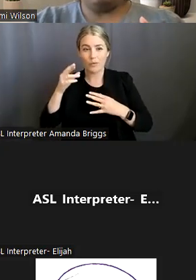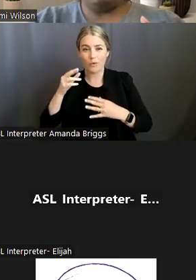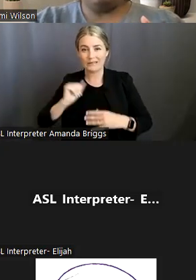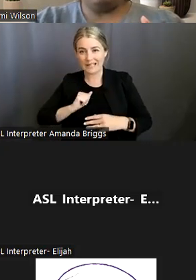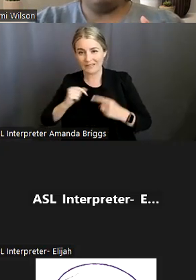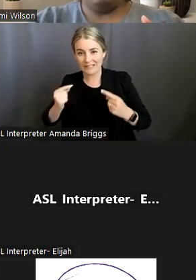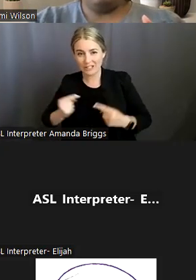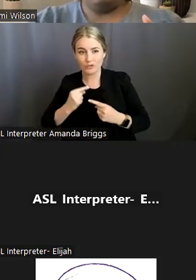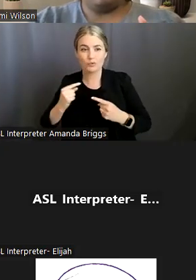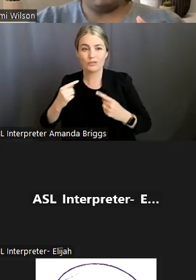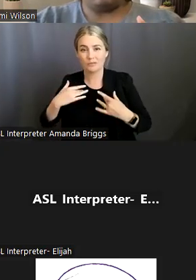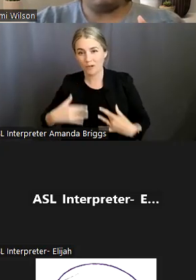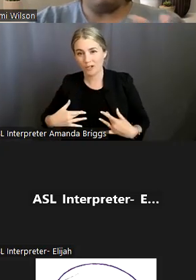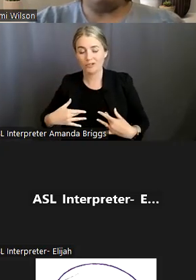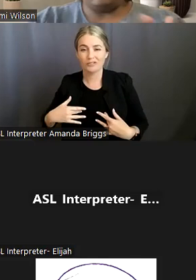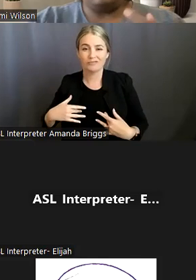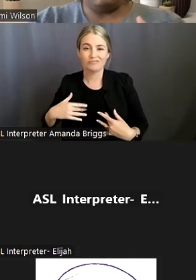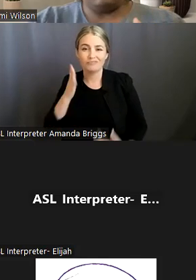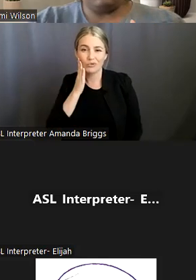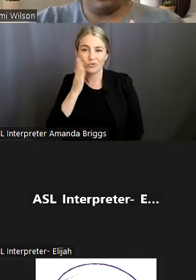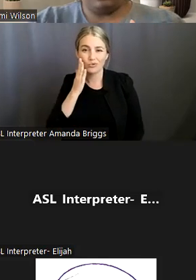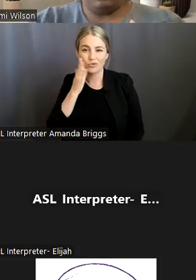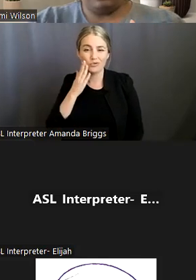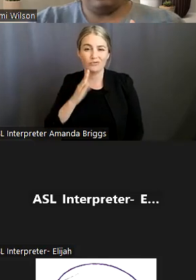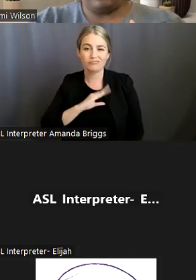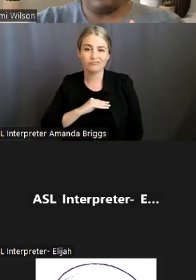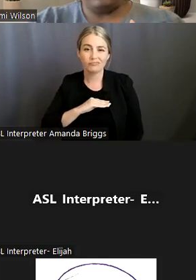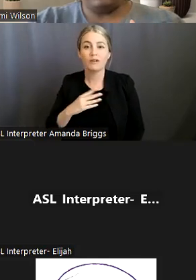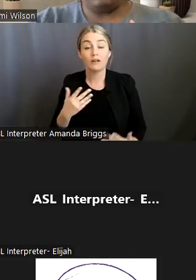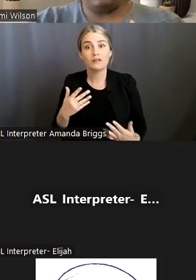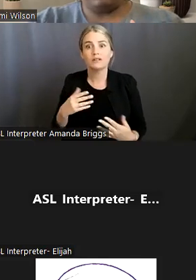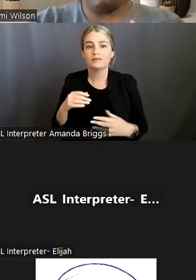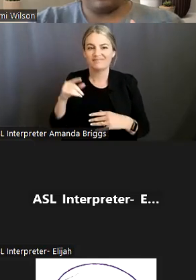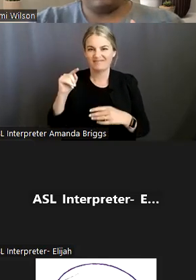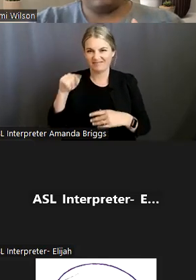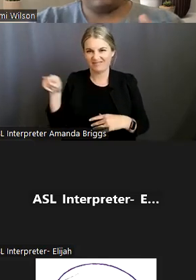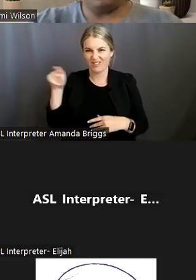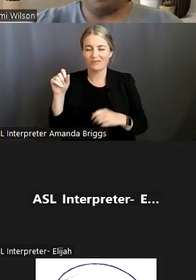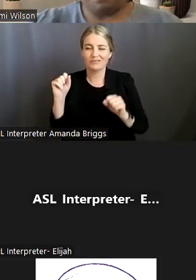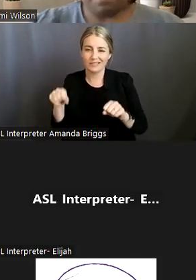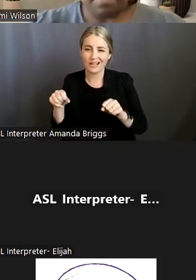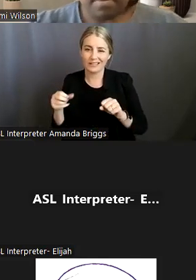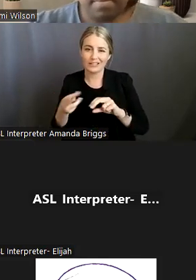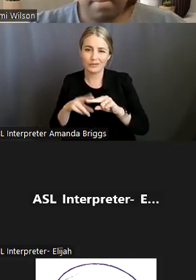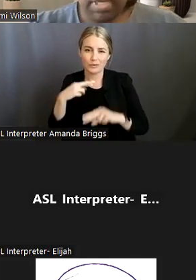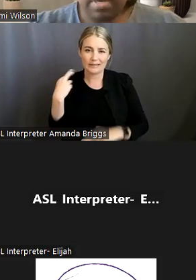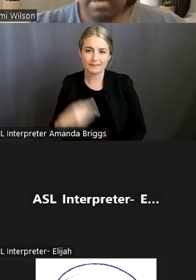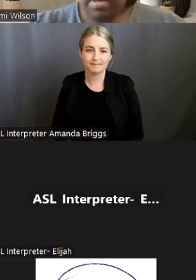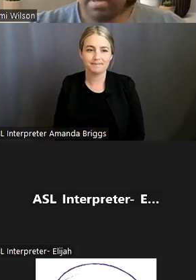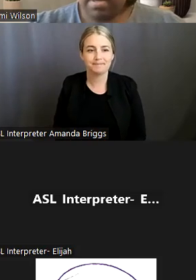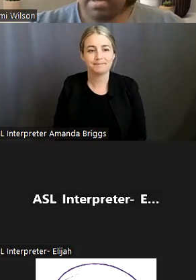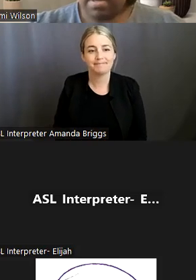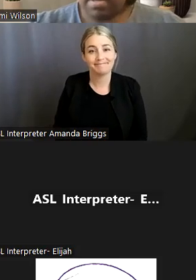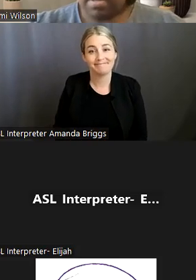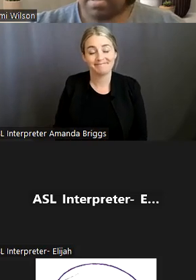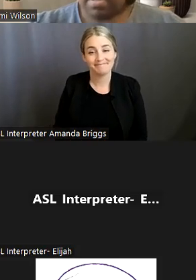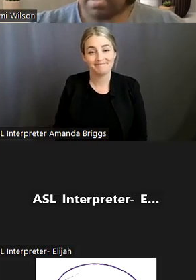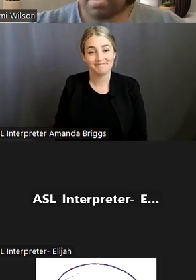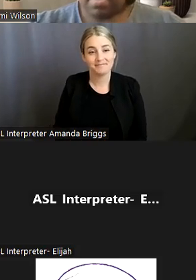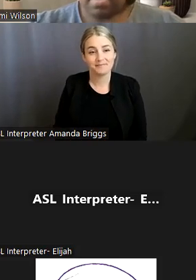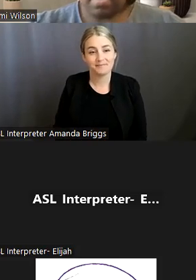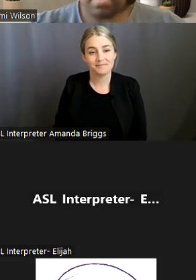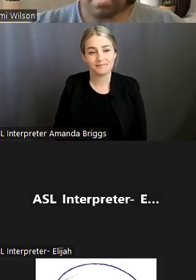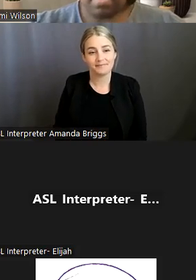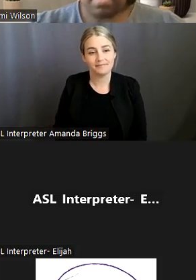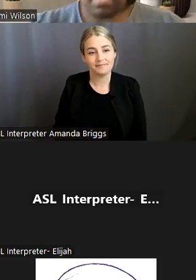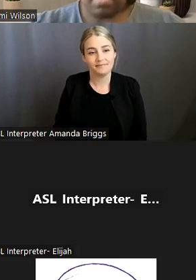all of these can increase the risk. Okay?